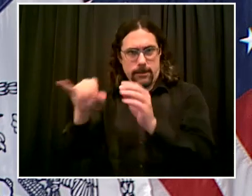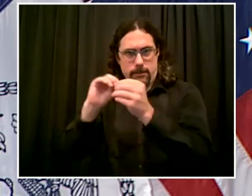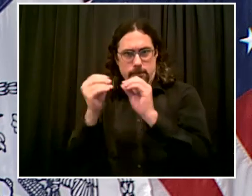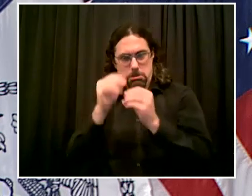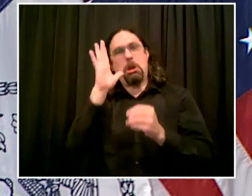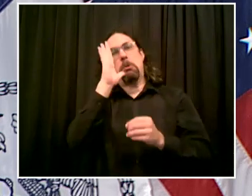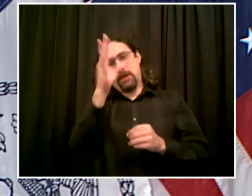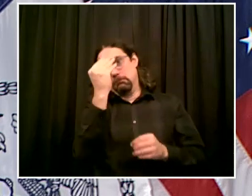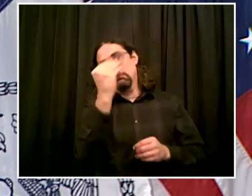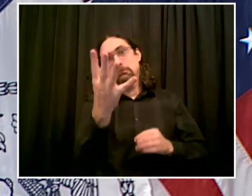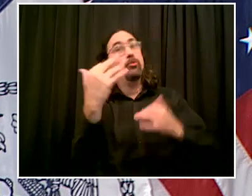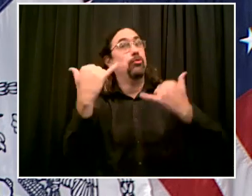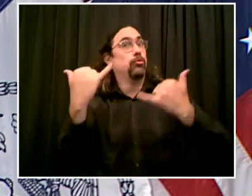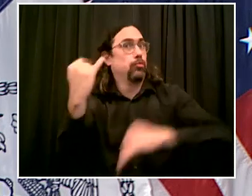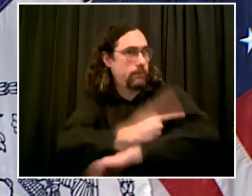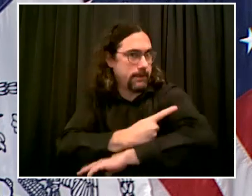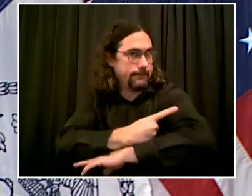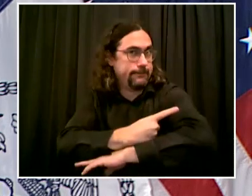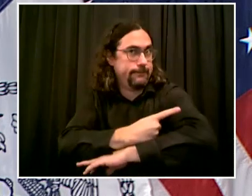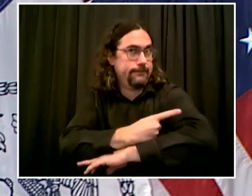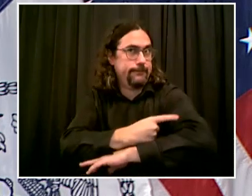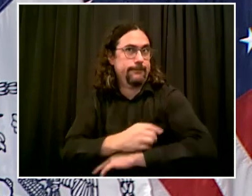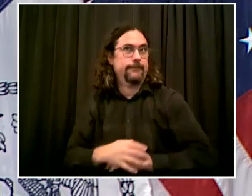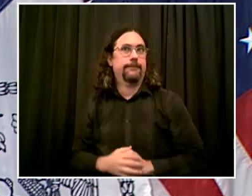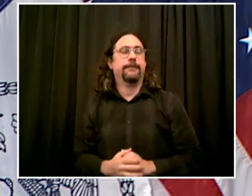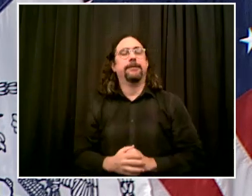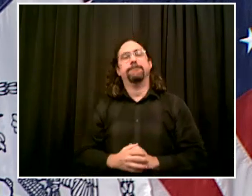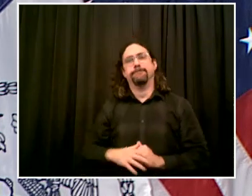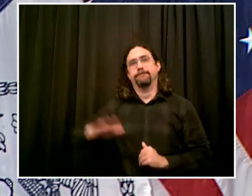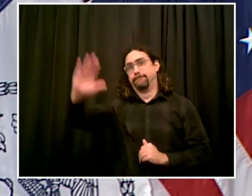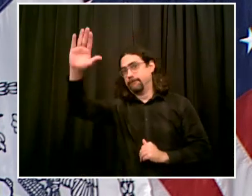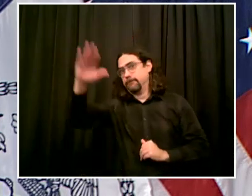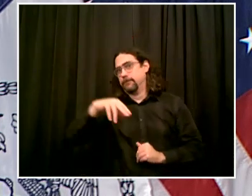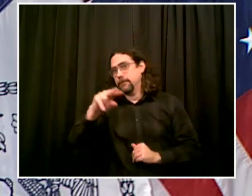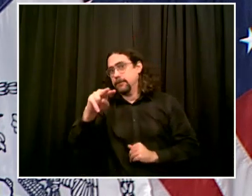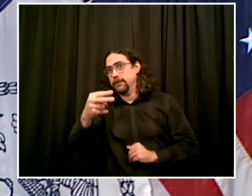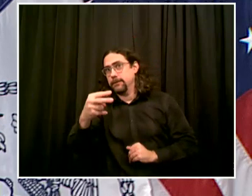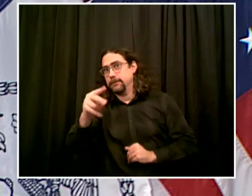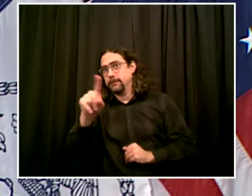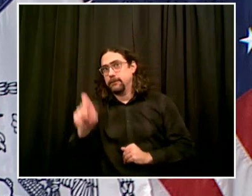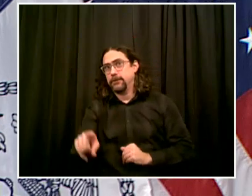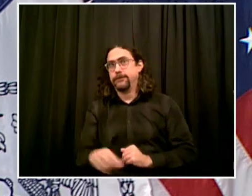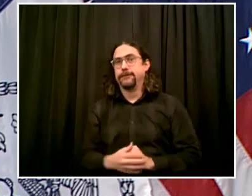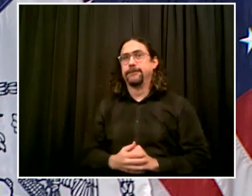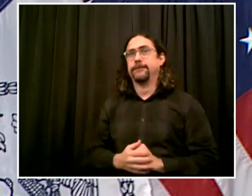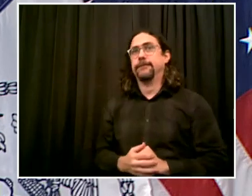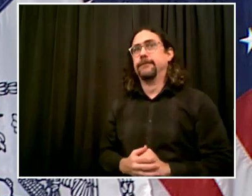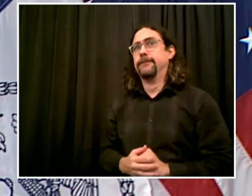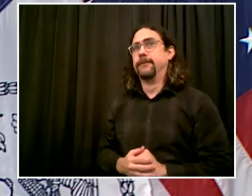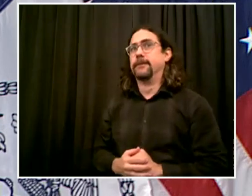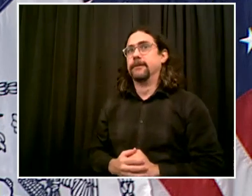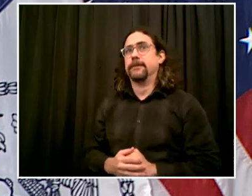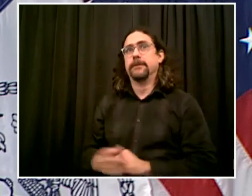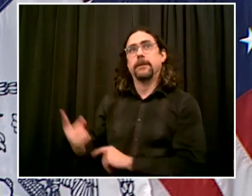ESTIMATE. WESH OD ULNOT HAVE HAD TO ASK THAT SO MANY TIMES. THAT IS CRAZY. I DO HAVE A FOLLOW-UP WITH REGARD TOTH E OVESRIGHT. LAST YEAR YOU